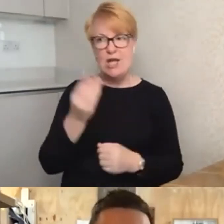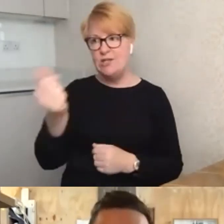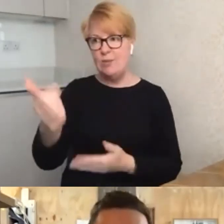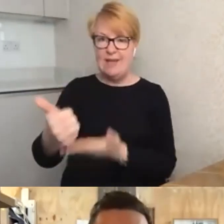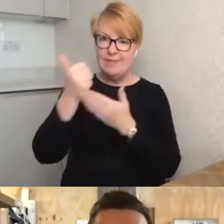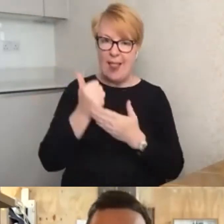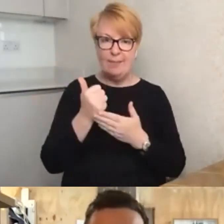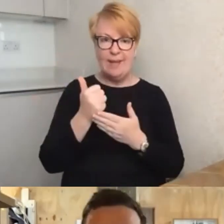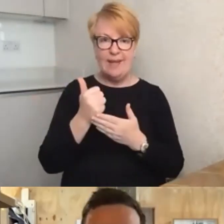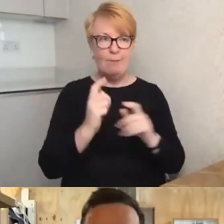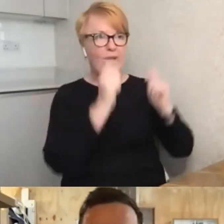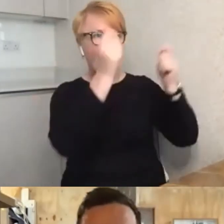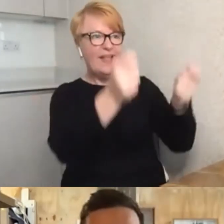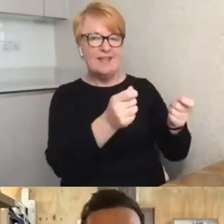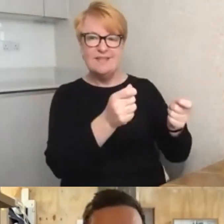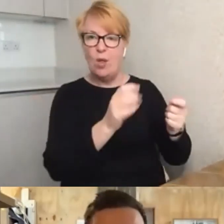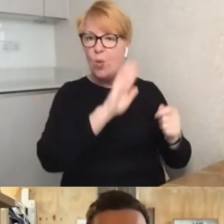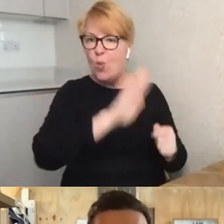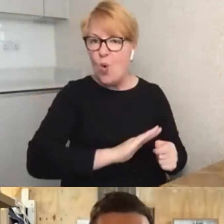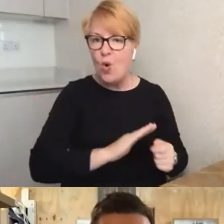and stuff or he's helped me instal exhibitions and things before.